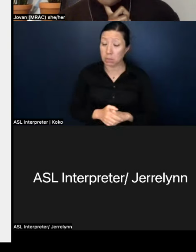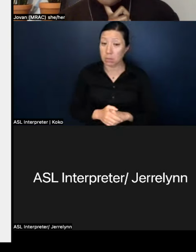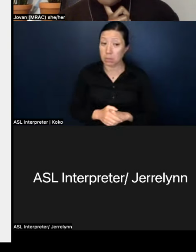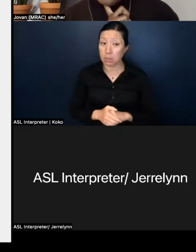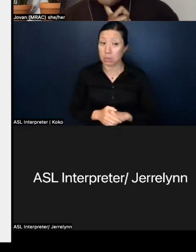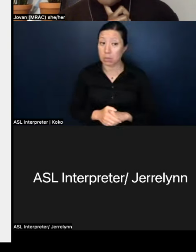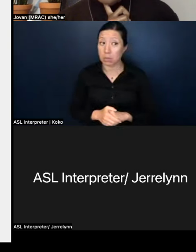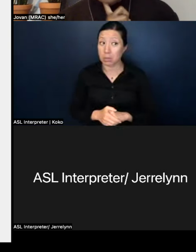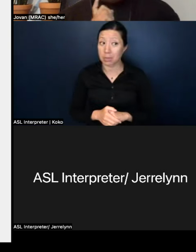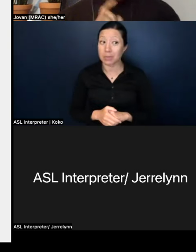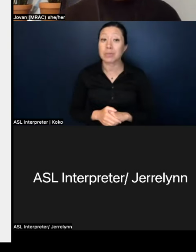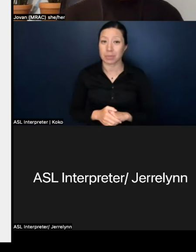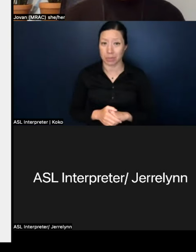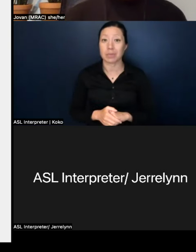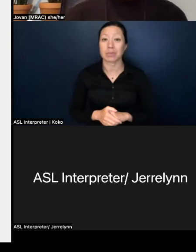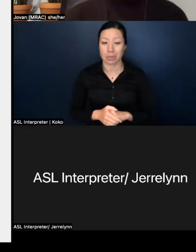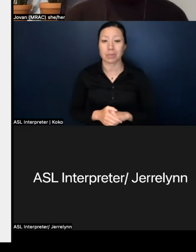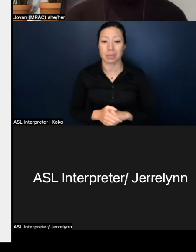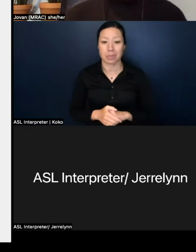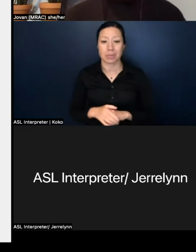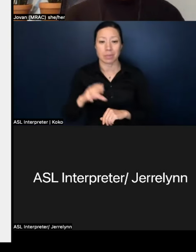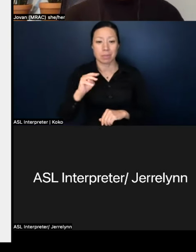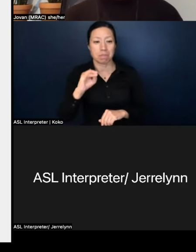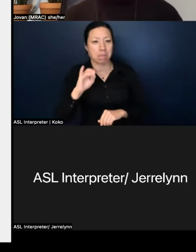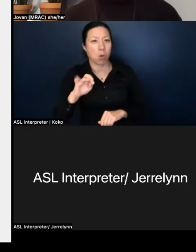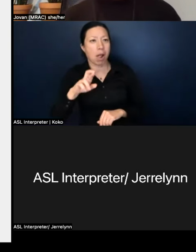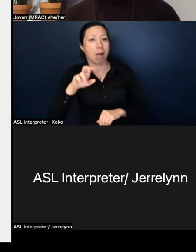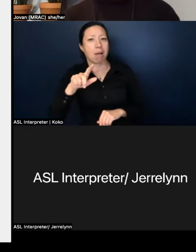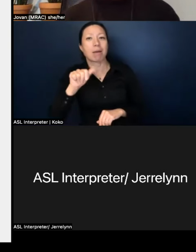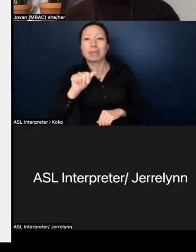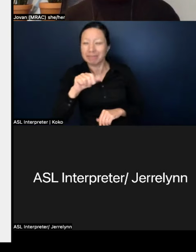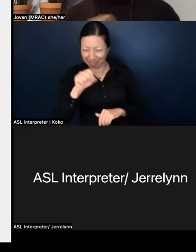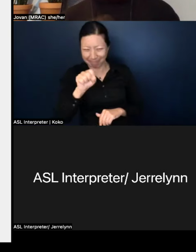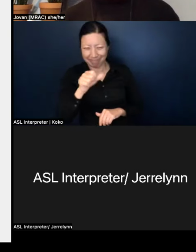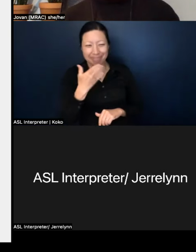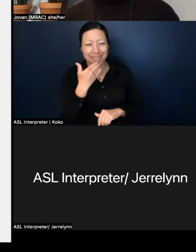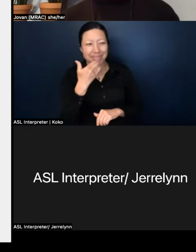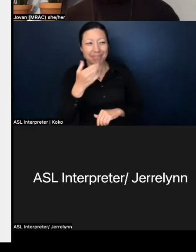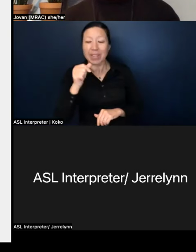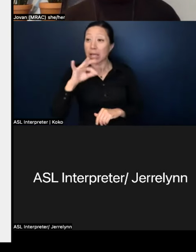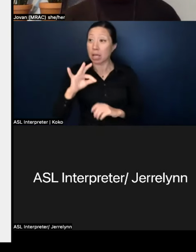[Mirella] Thank you. If there are follow up questions with that, please throw them in the chat.